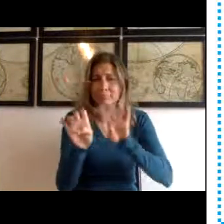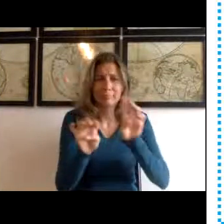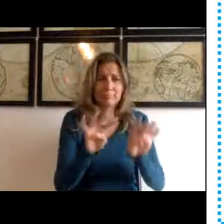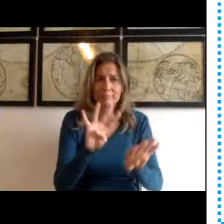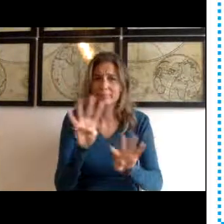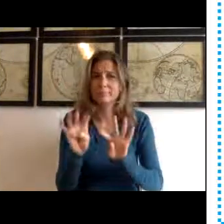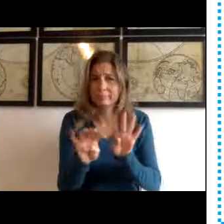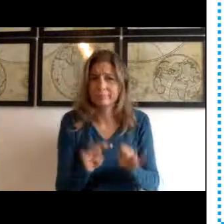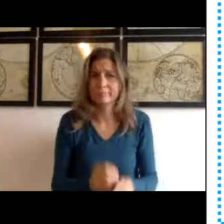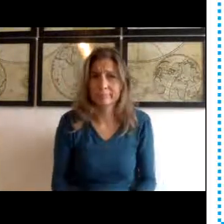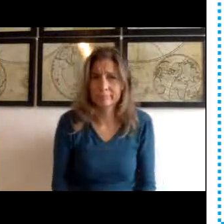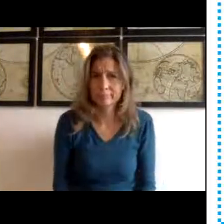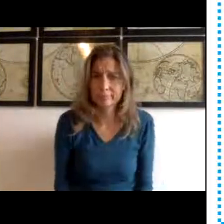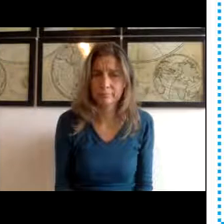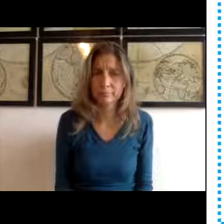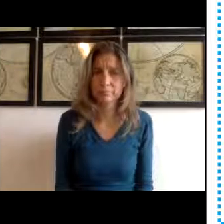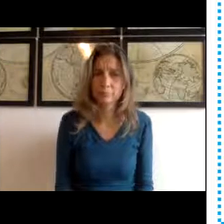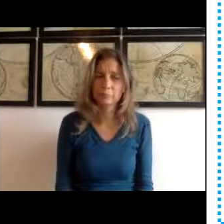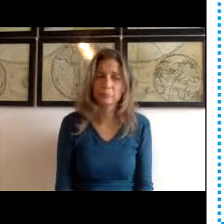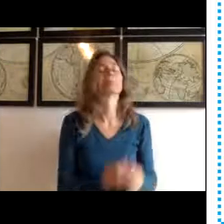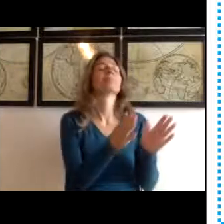The third and last group we are dealing with is